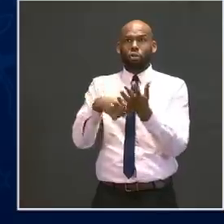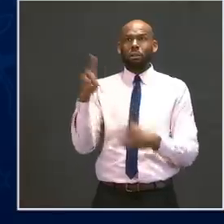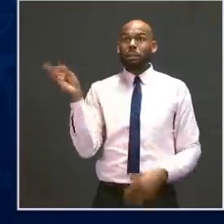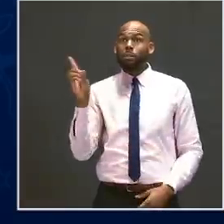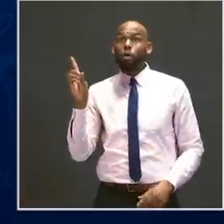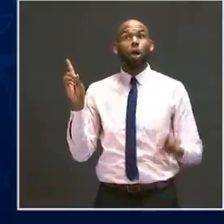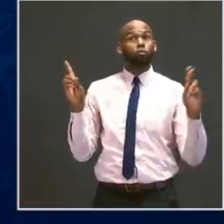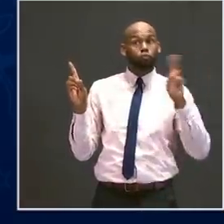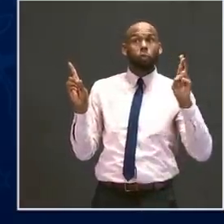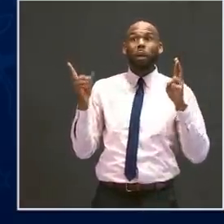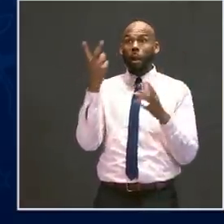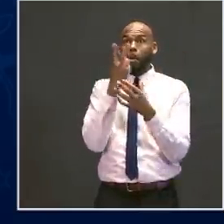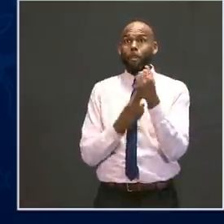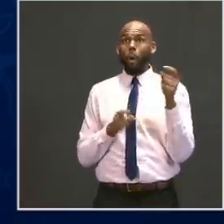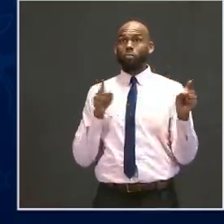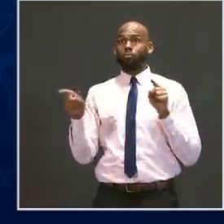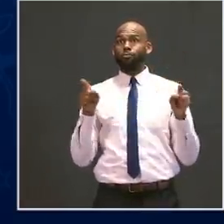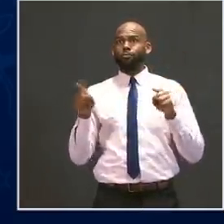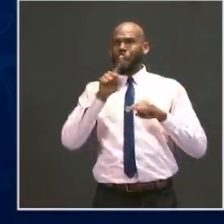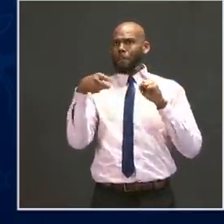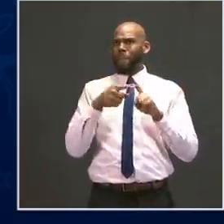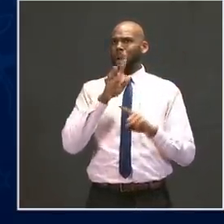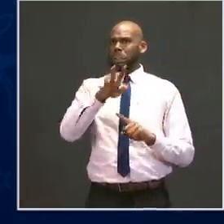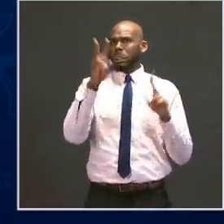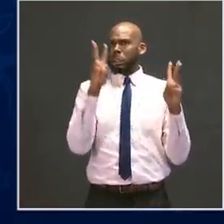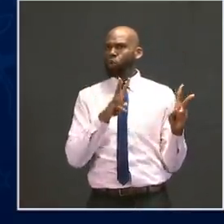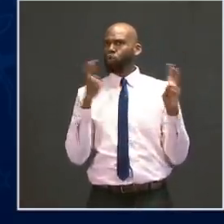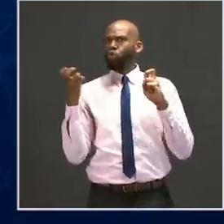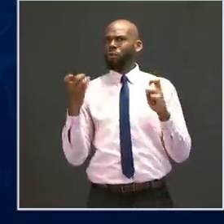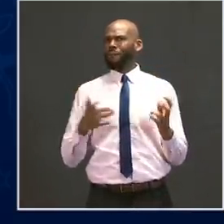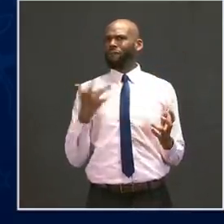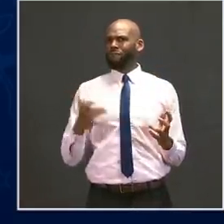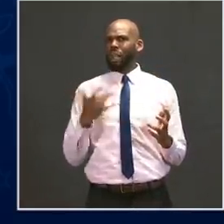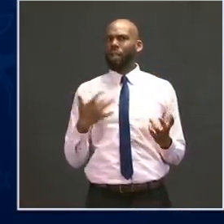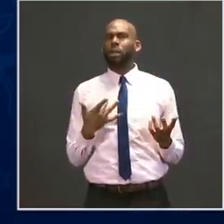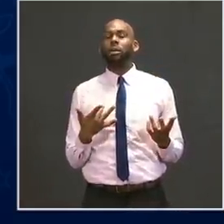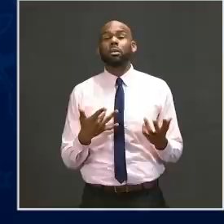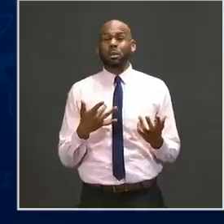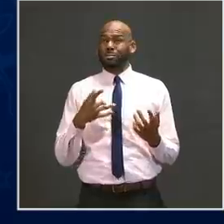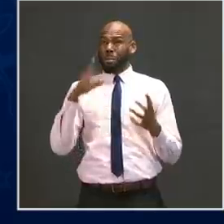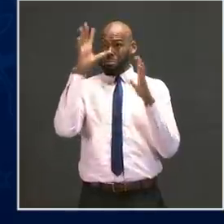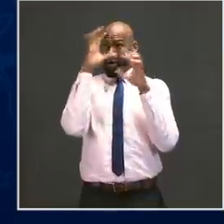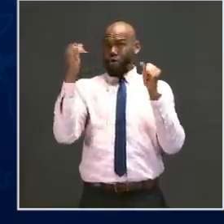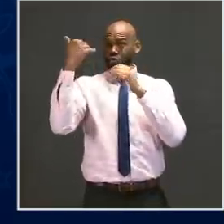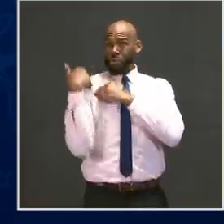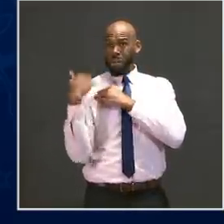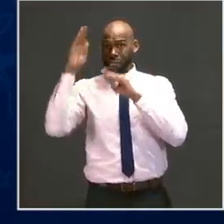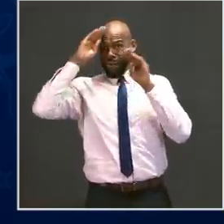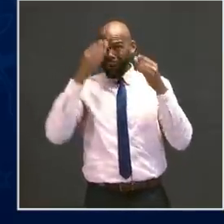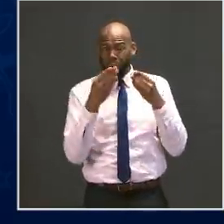about the issues he feels it is his responsibility to focus on, which is the American Rescue Plan,